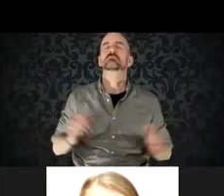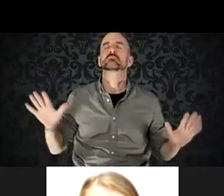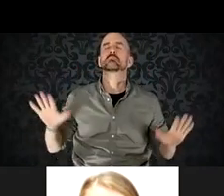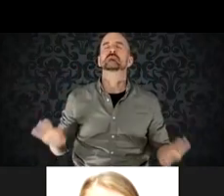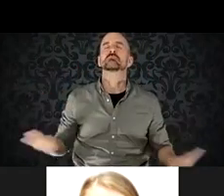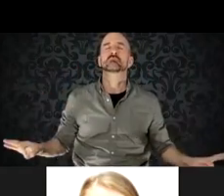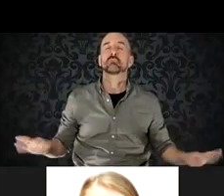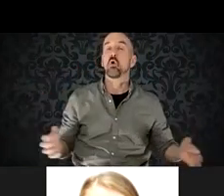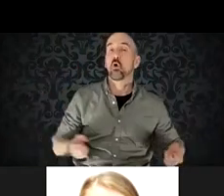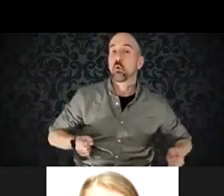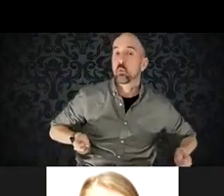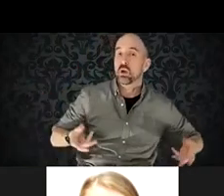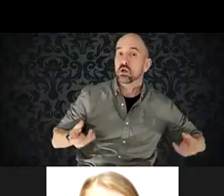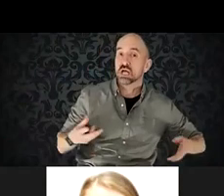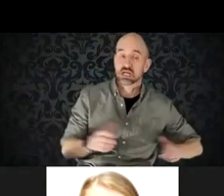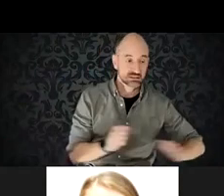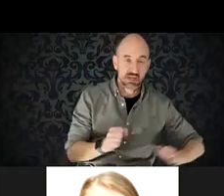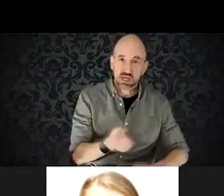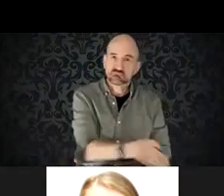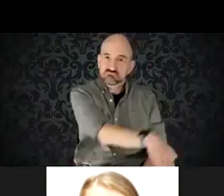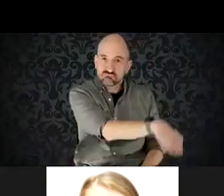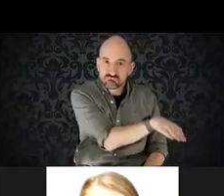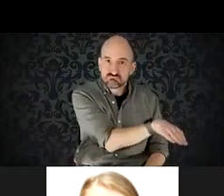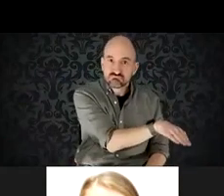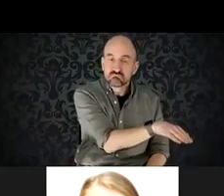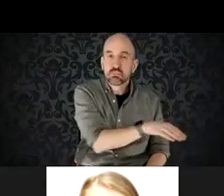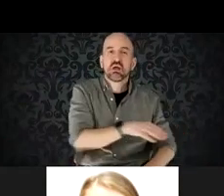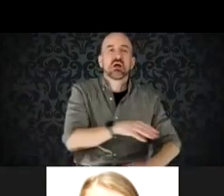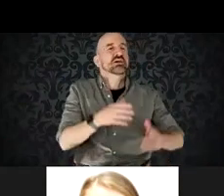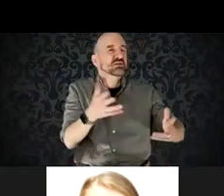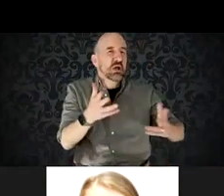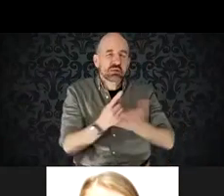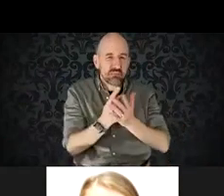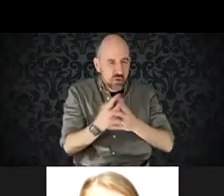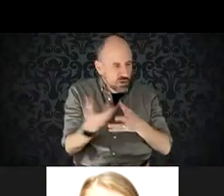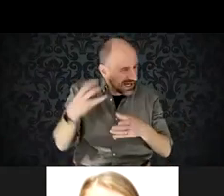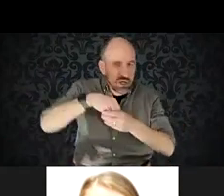feeling, the sort of planting that we could incorporate into the spaces. Really textural stuff, really